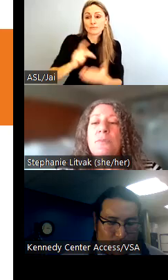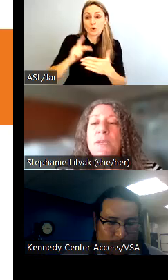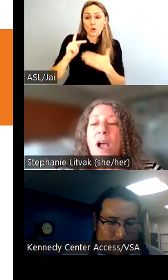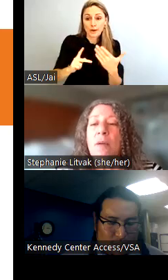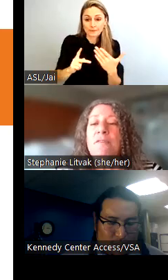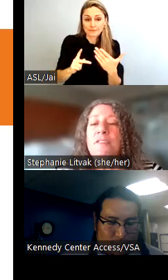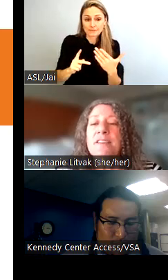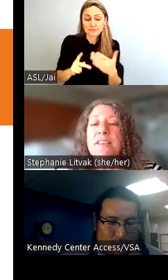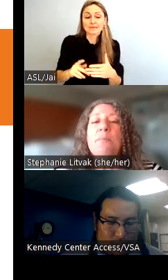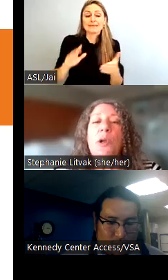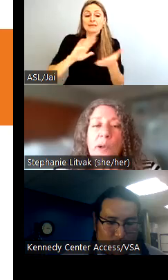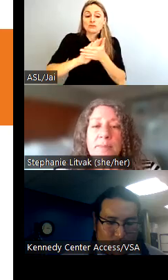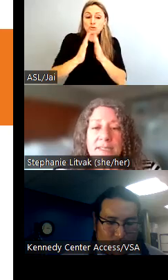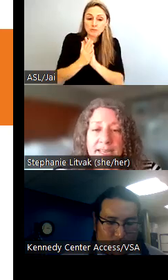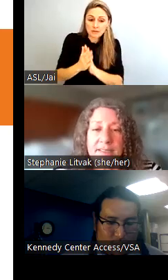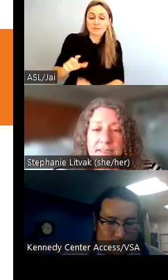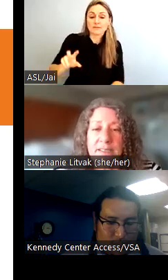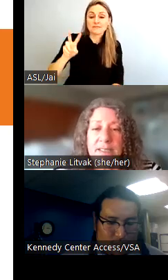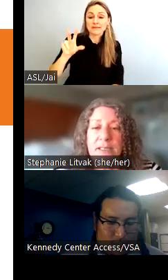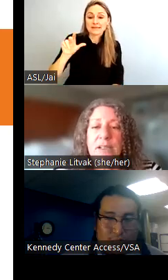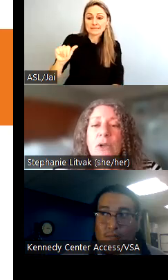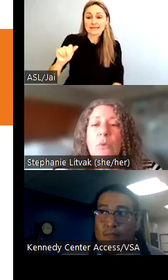To become VSA Program Sites.